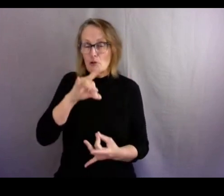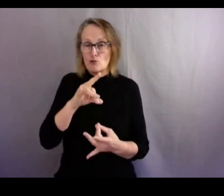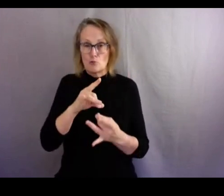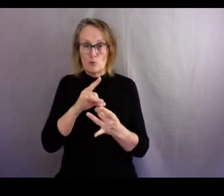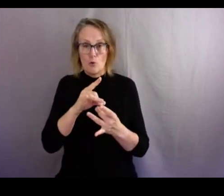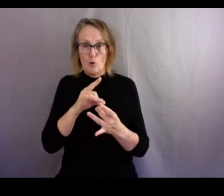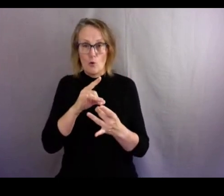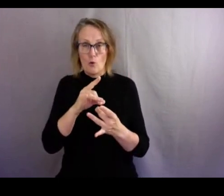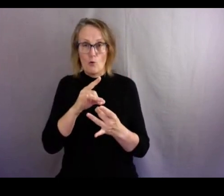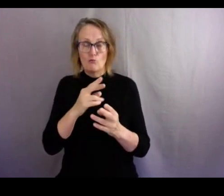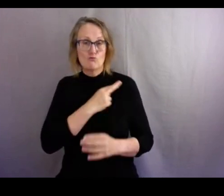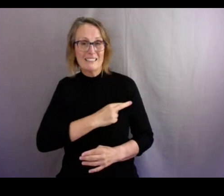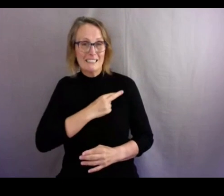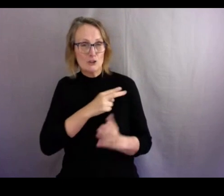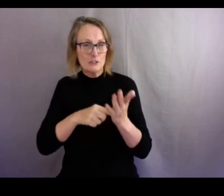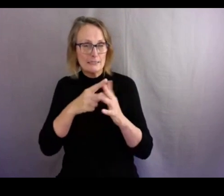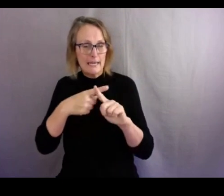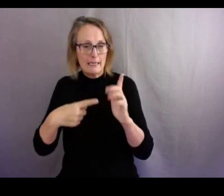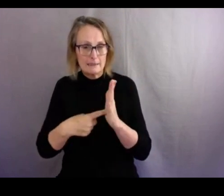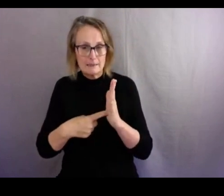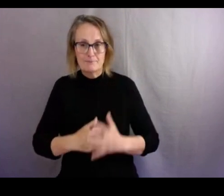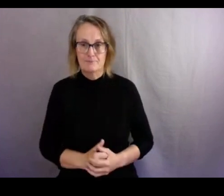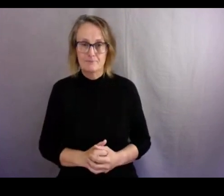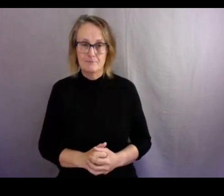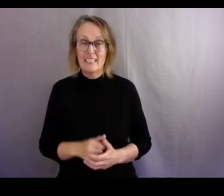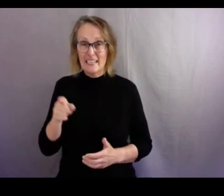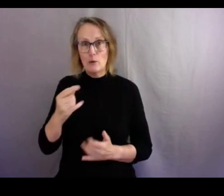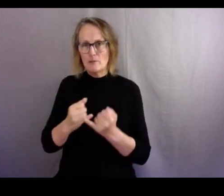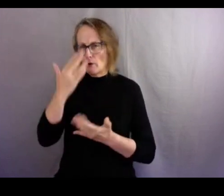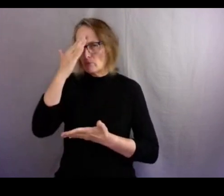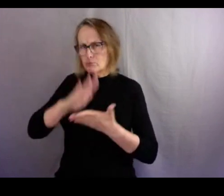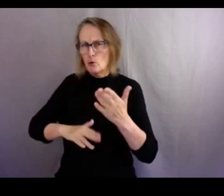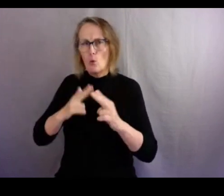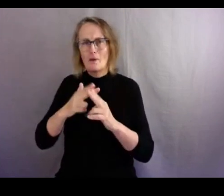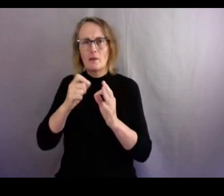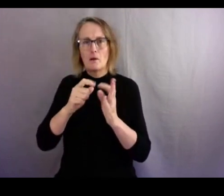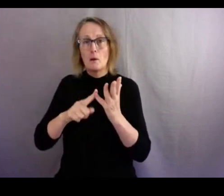He was very familiar with notion of Buddhism and the great connoisseur of religious text.